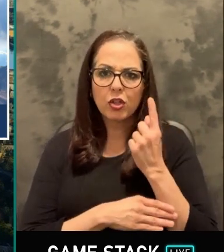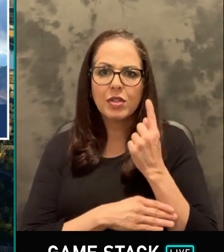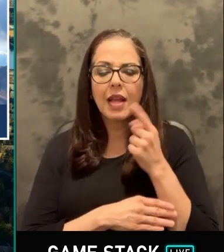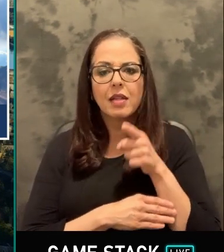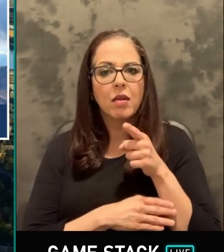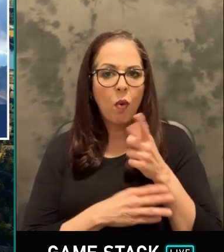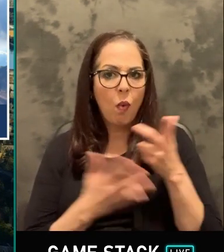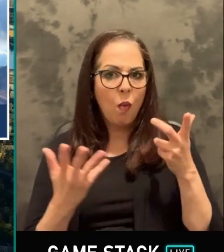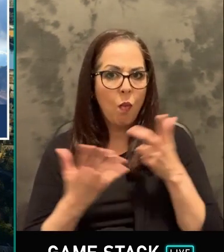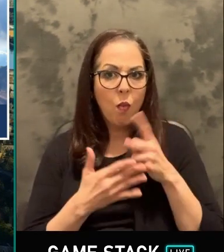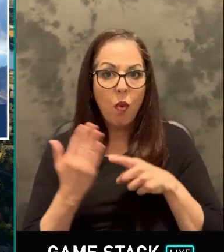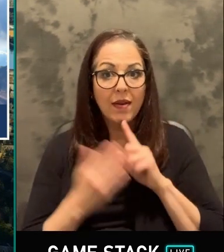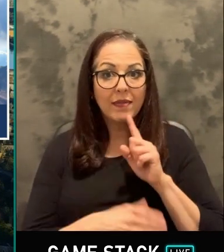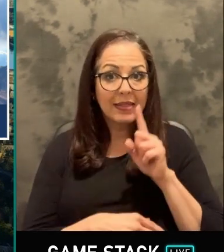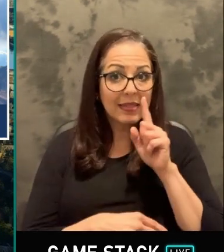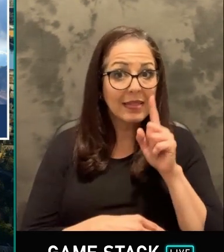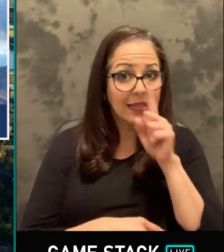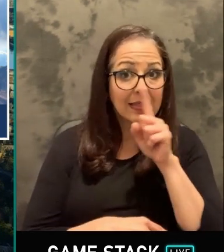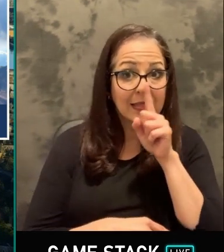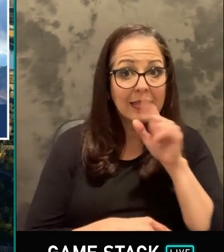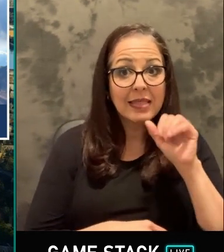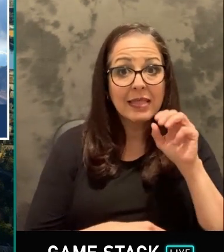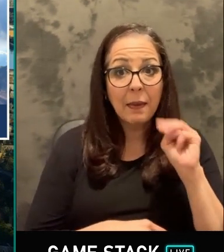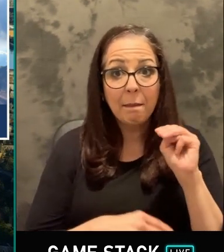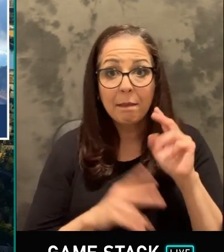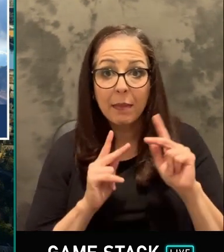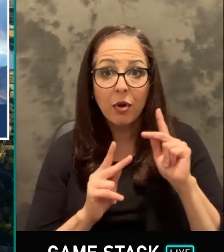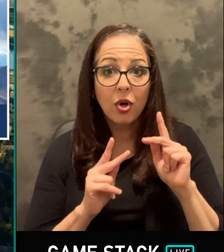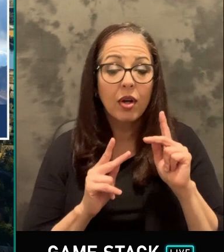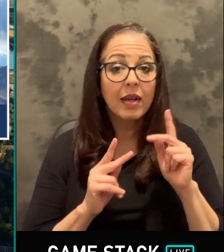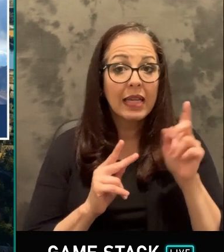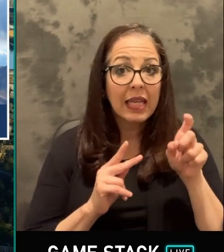what are their usage? And I said previously,